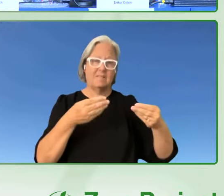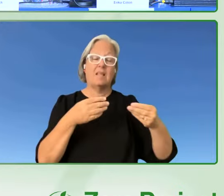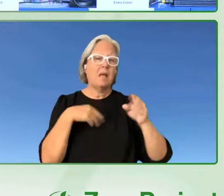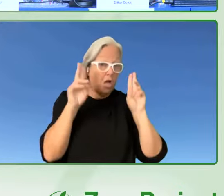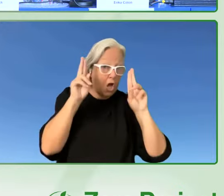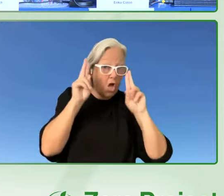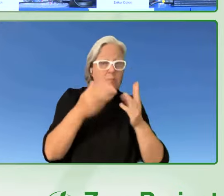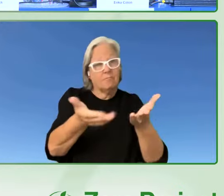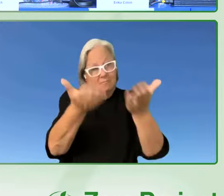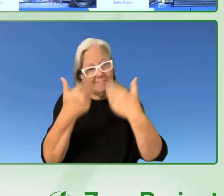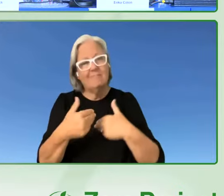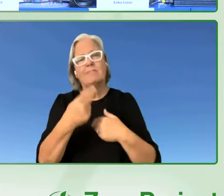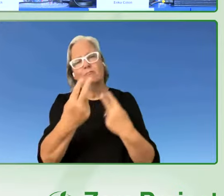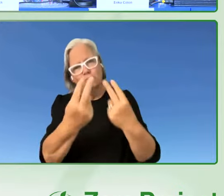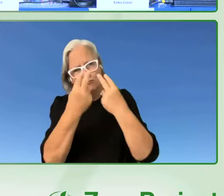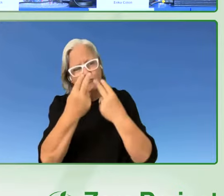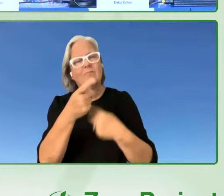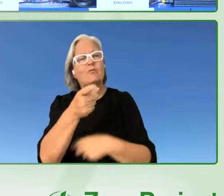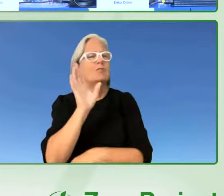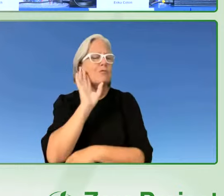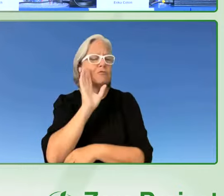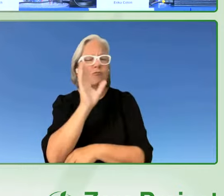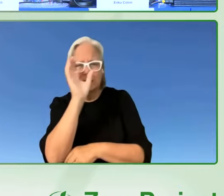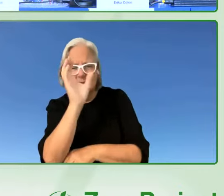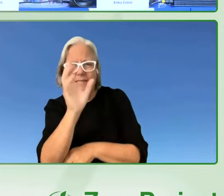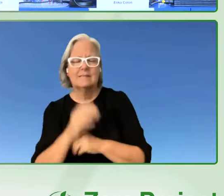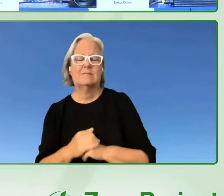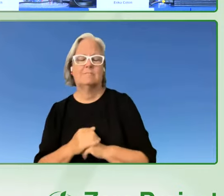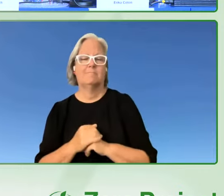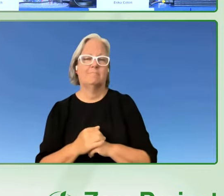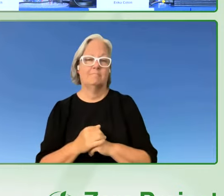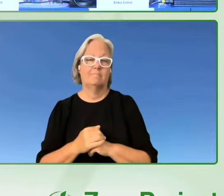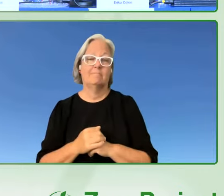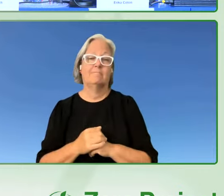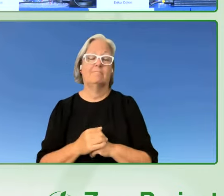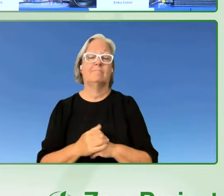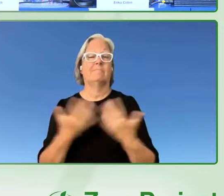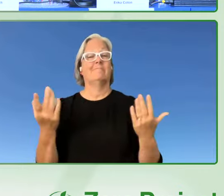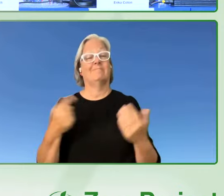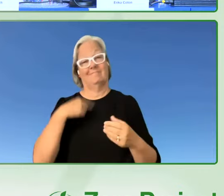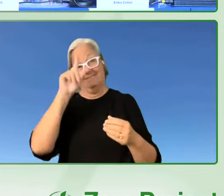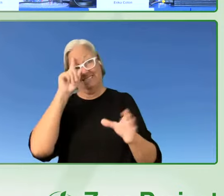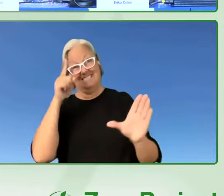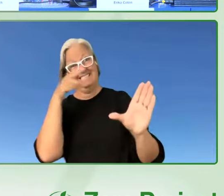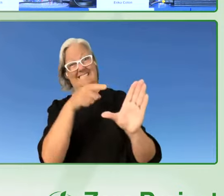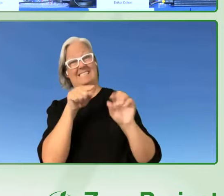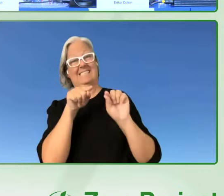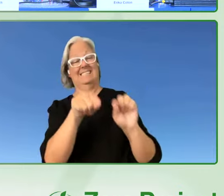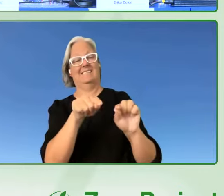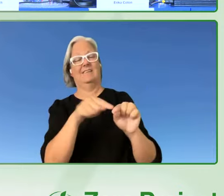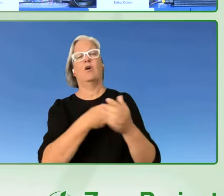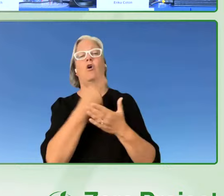Let's play this. (Video plays) SPEAKER: It is OK to be different.